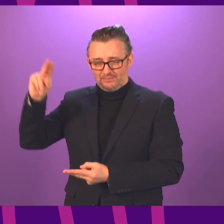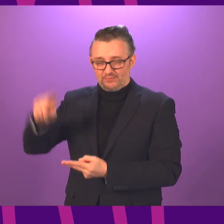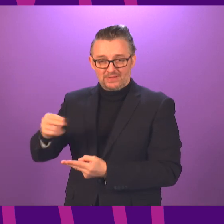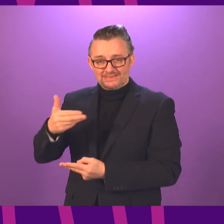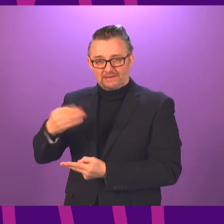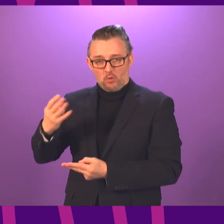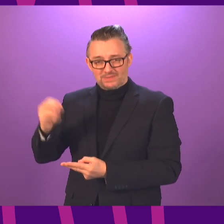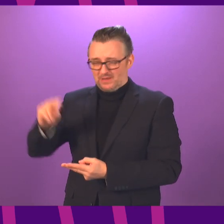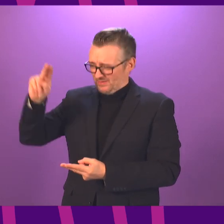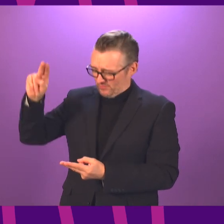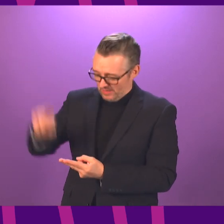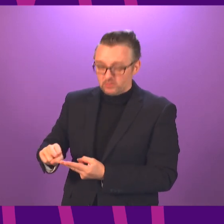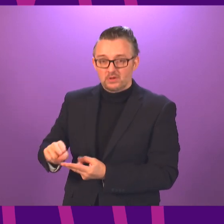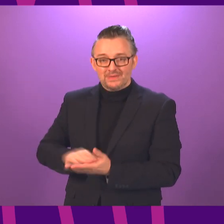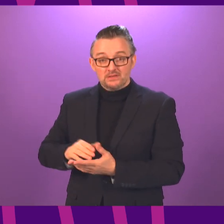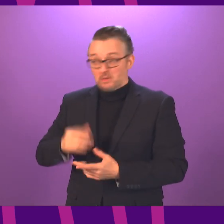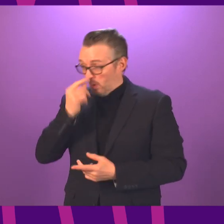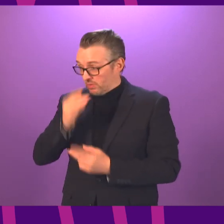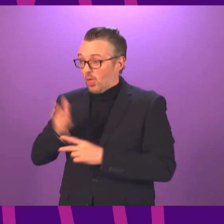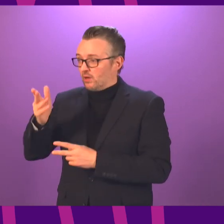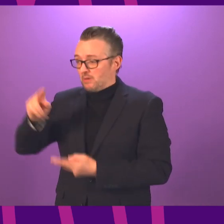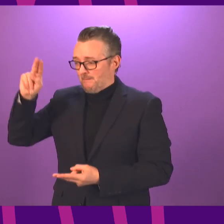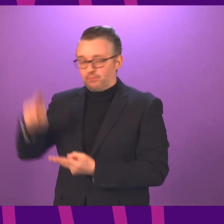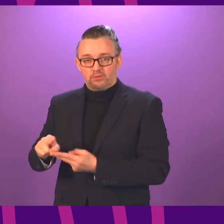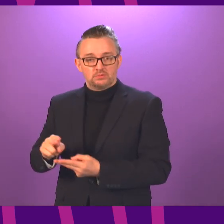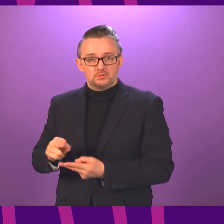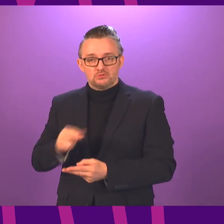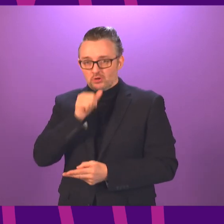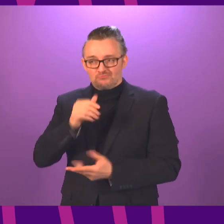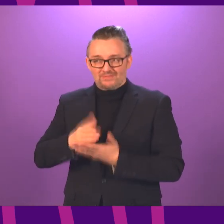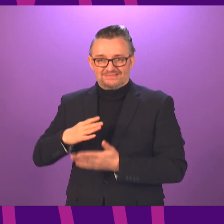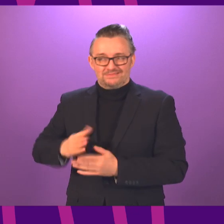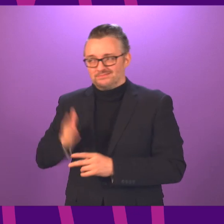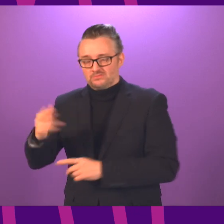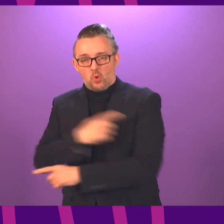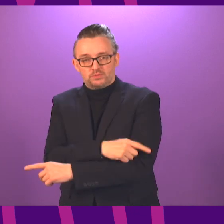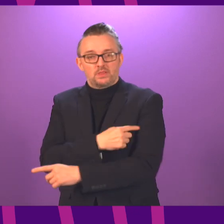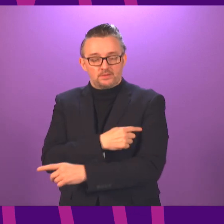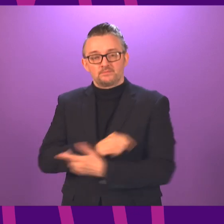cent and 94 per cent. That is extremely welcome and encouraging news. The early evidence on